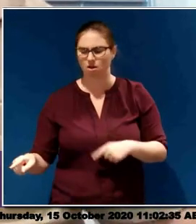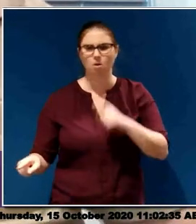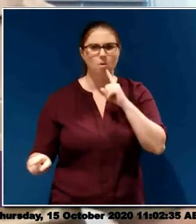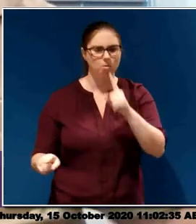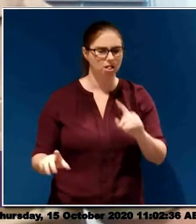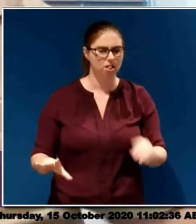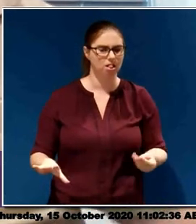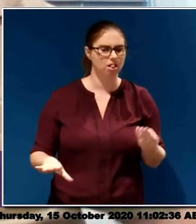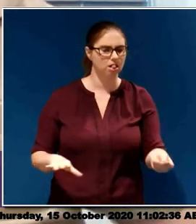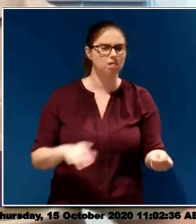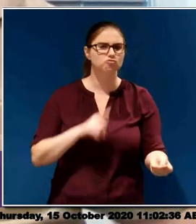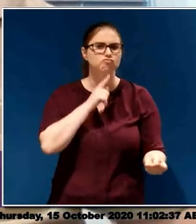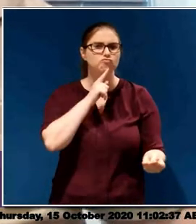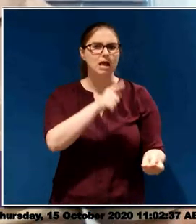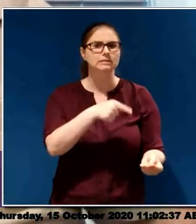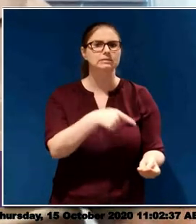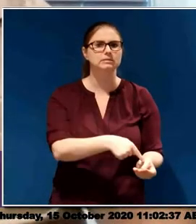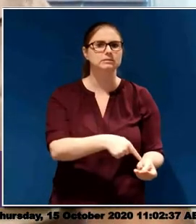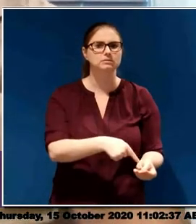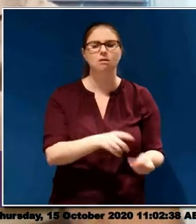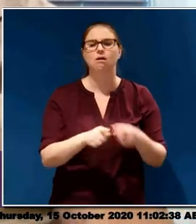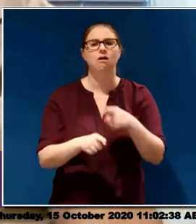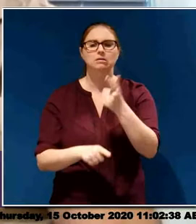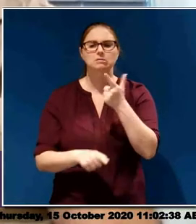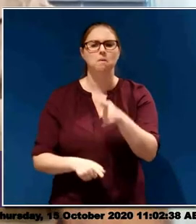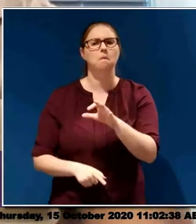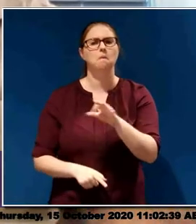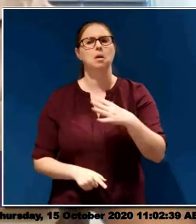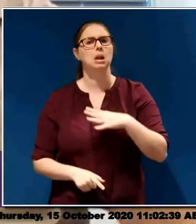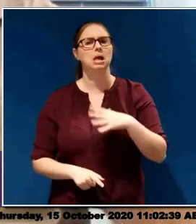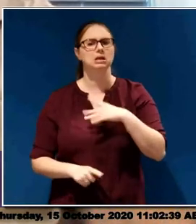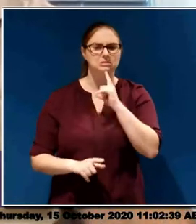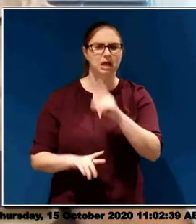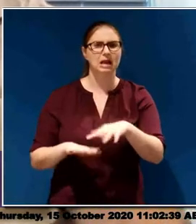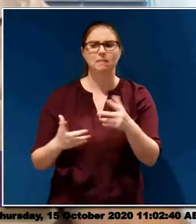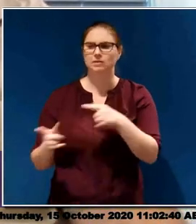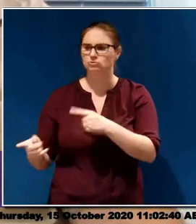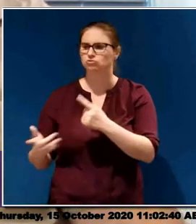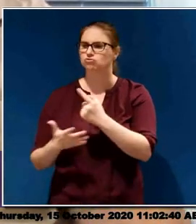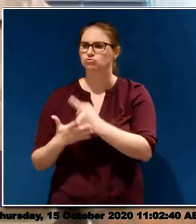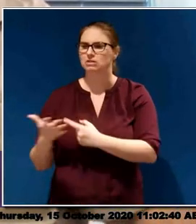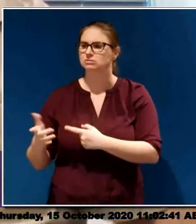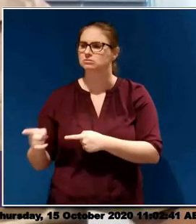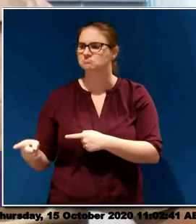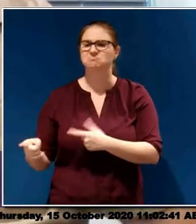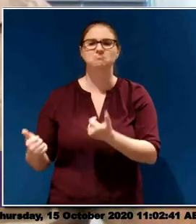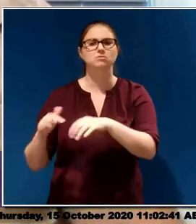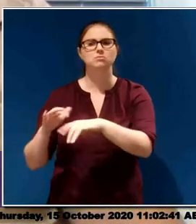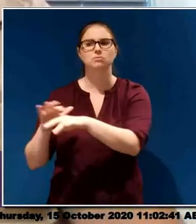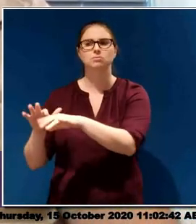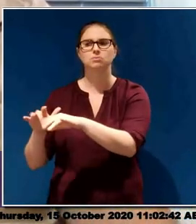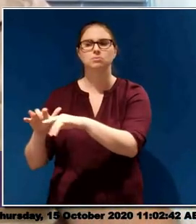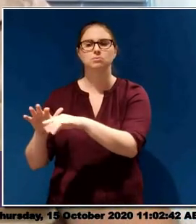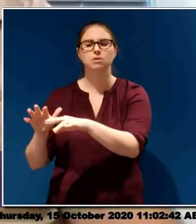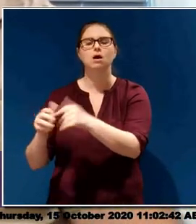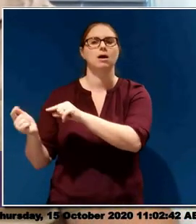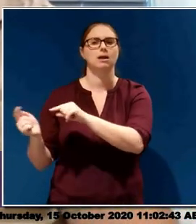were hanging, and have a breather. And he just had to turn the card, nothing was ever said, and she just let him go out the door.